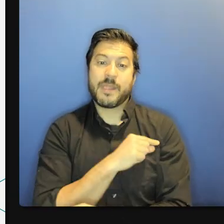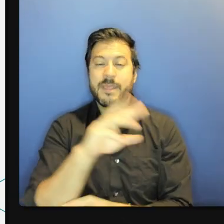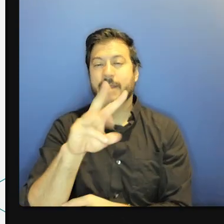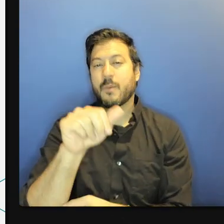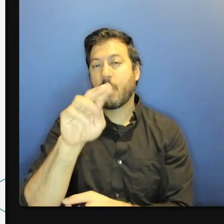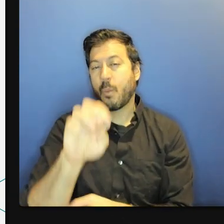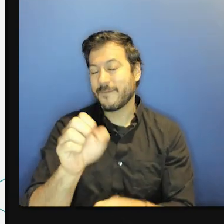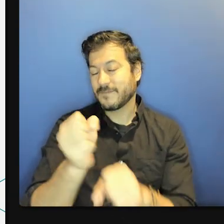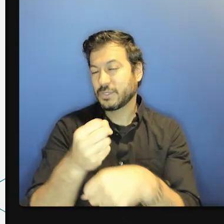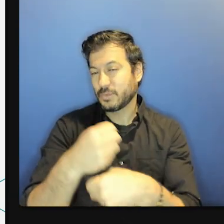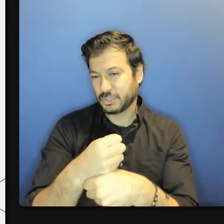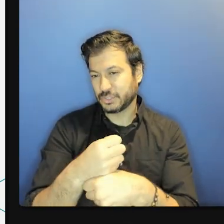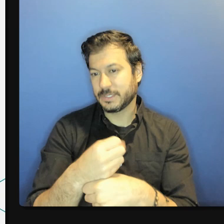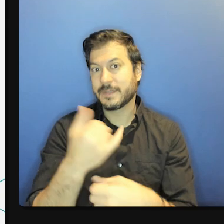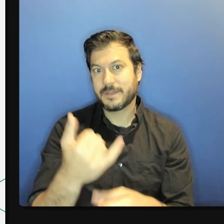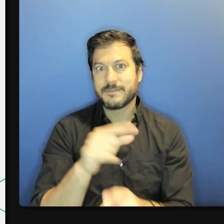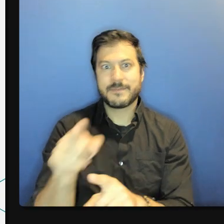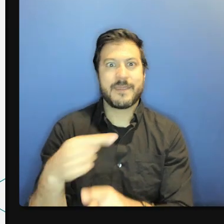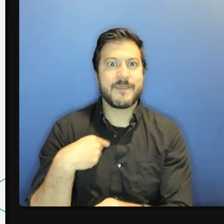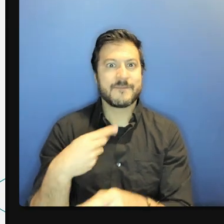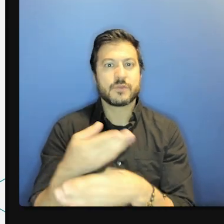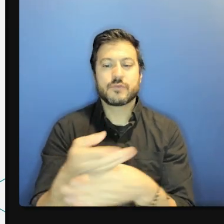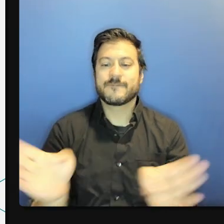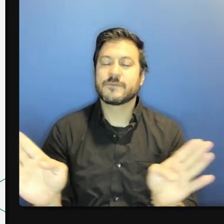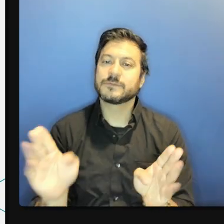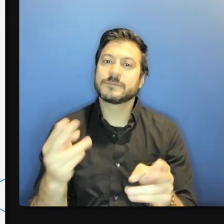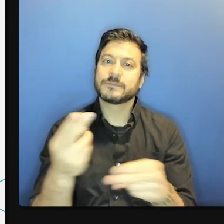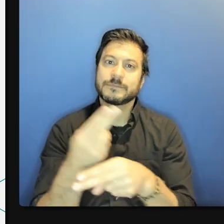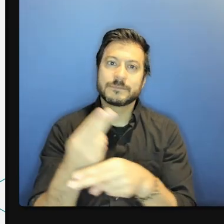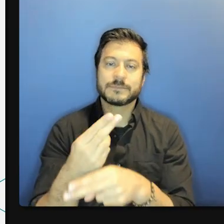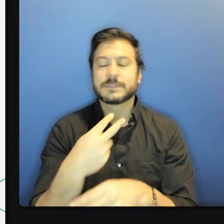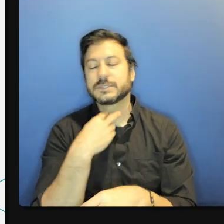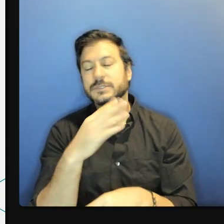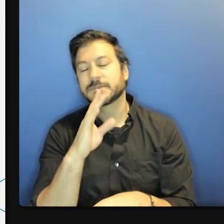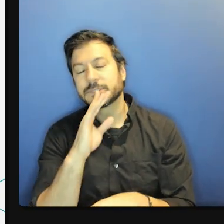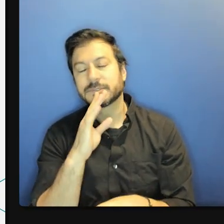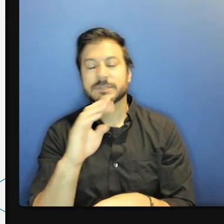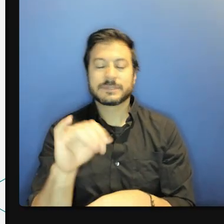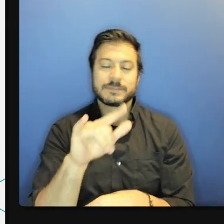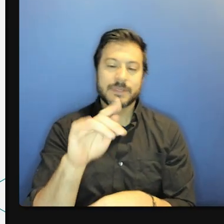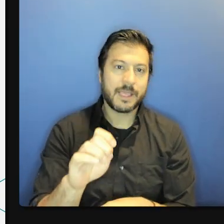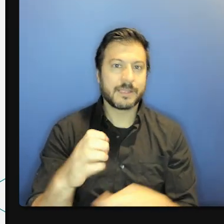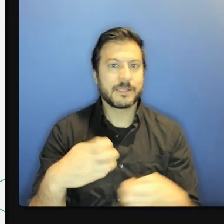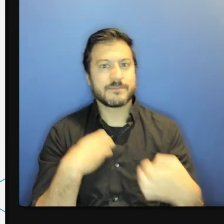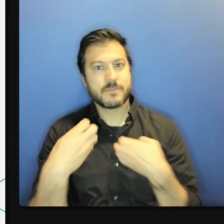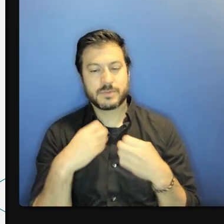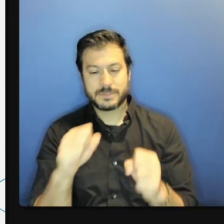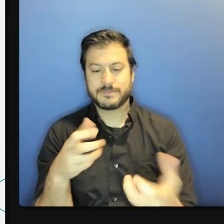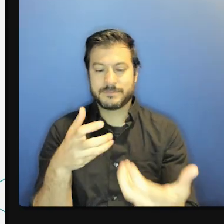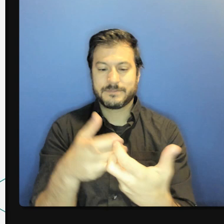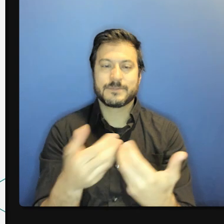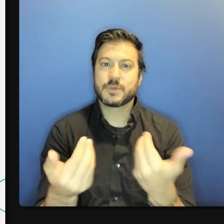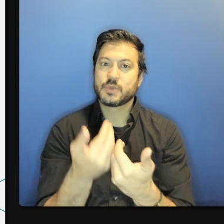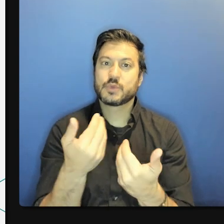and finally, we have universal applicability across speakers and styles, emotions, and we're able to adapt new speakers